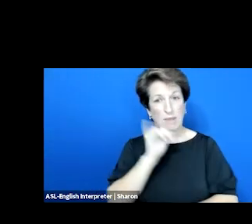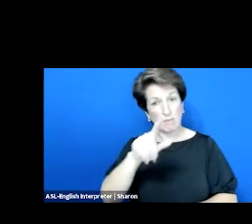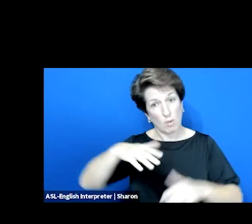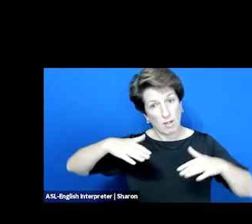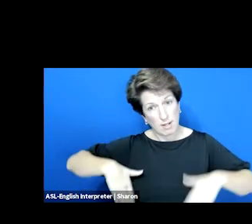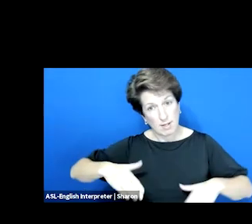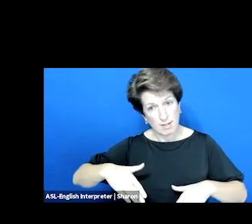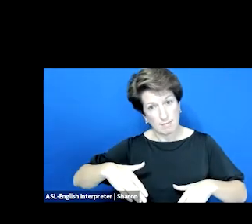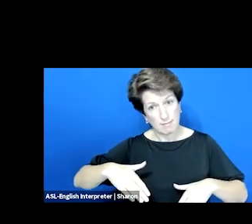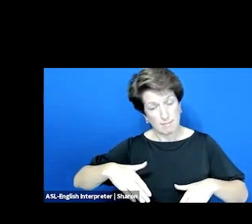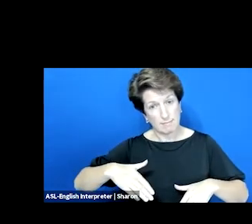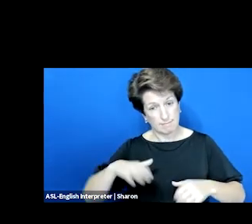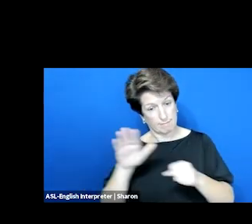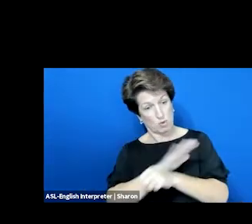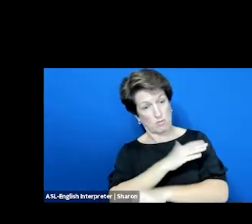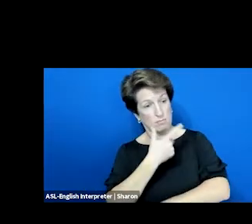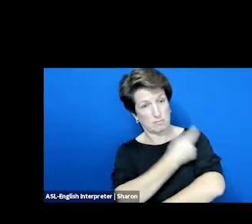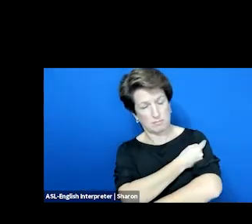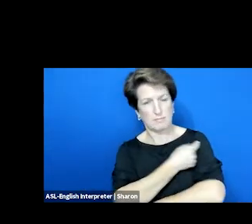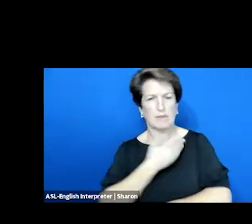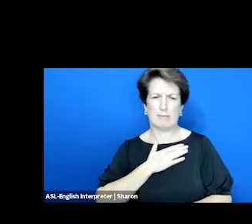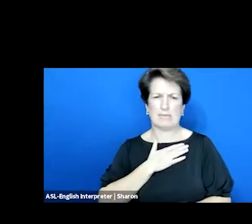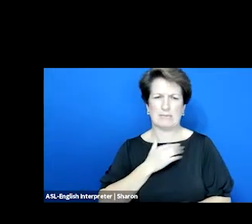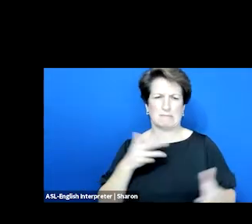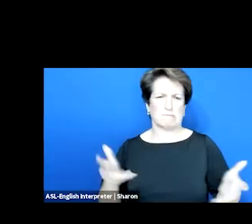AstraZeneca, or COVID shield,